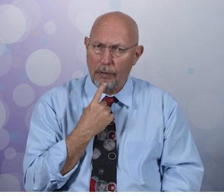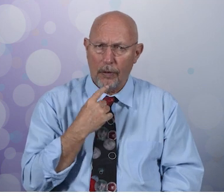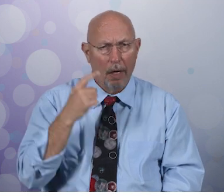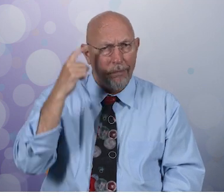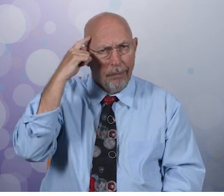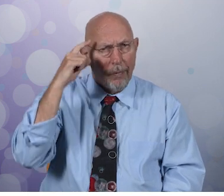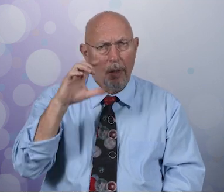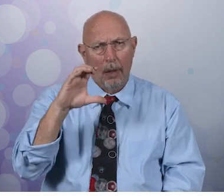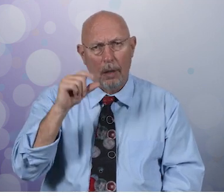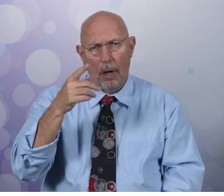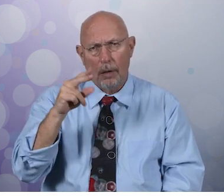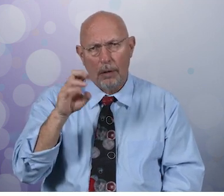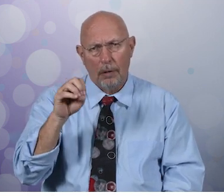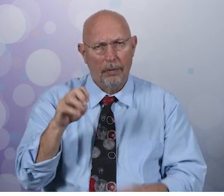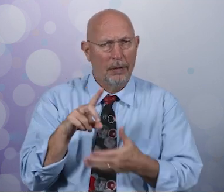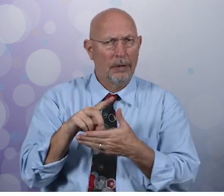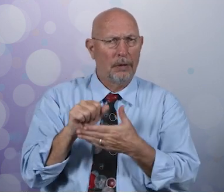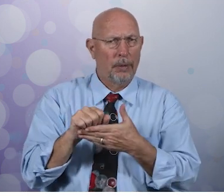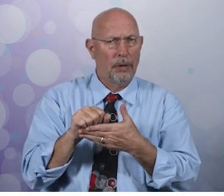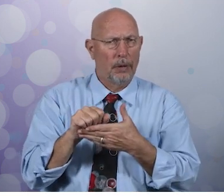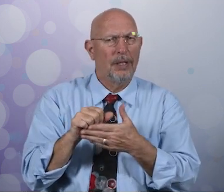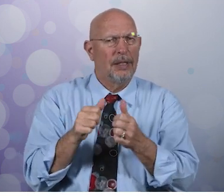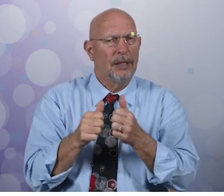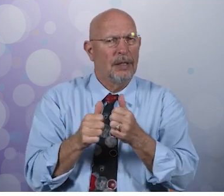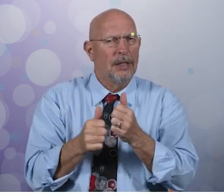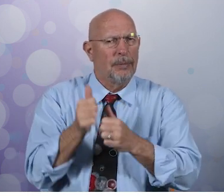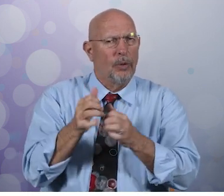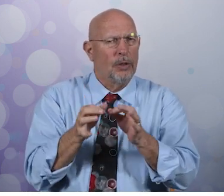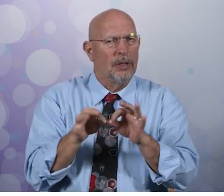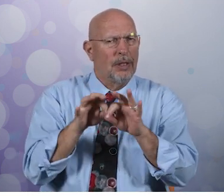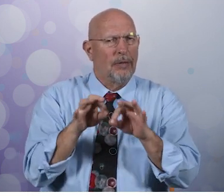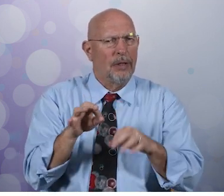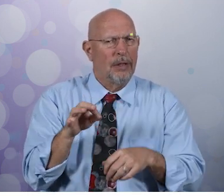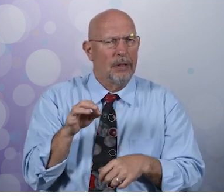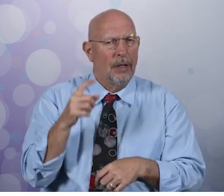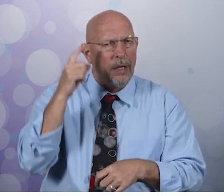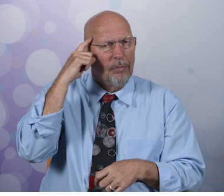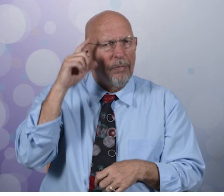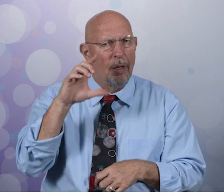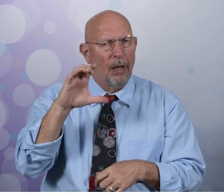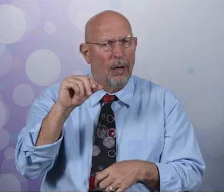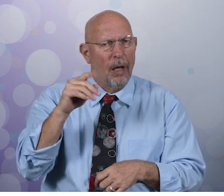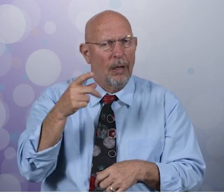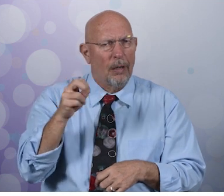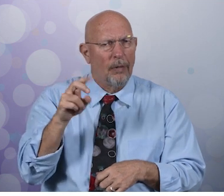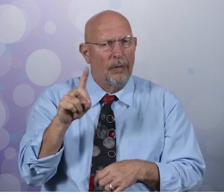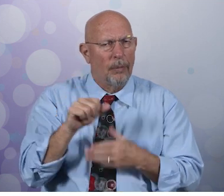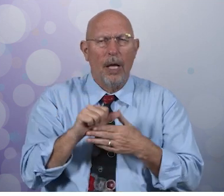disability. Significant cognitive disability is not a disability category